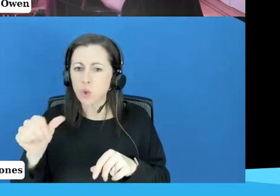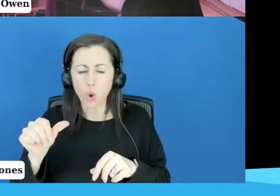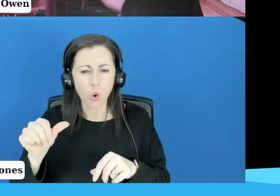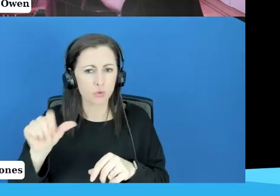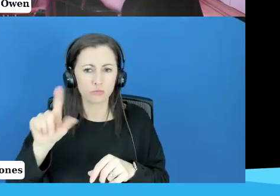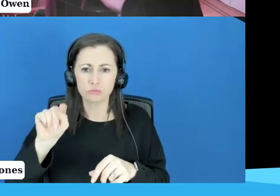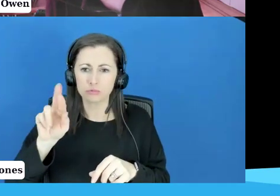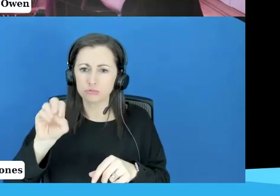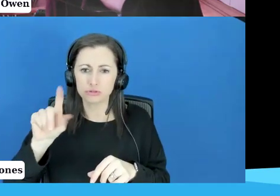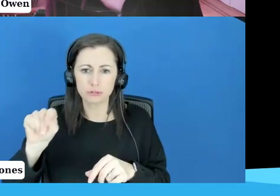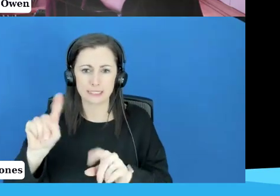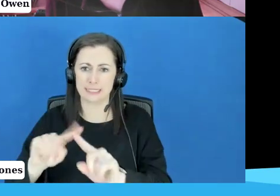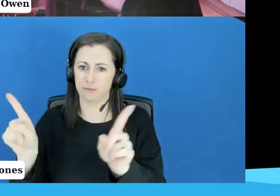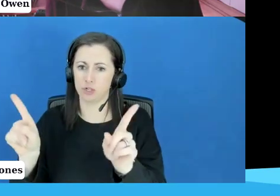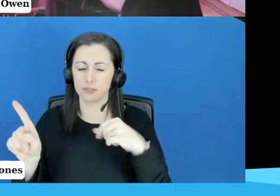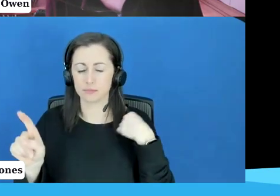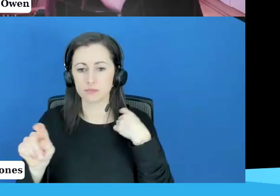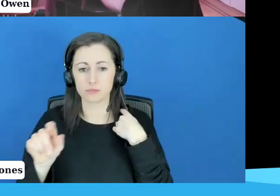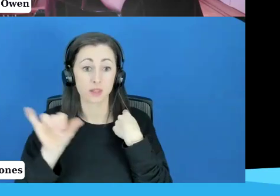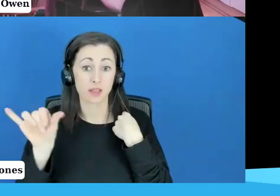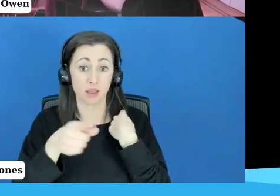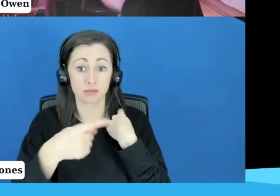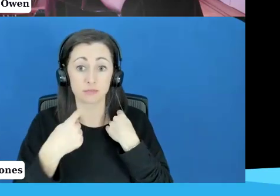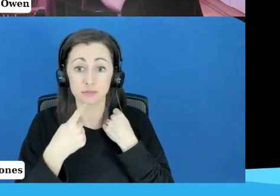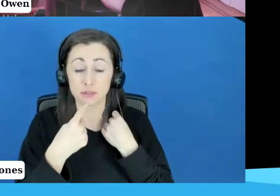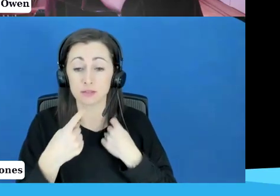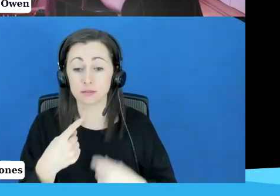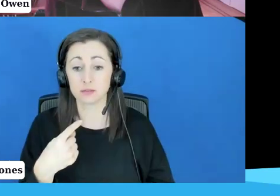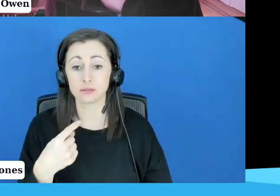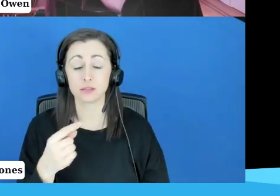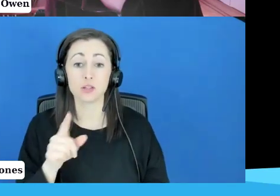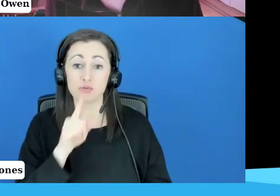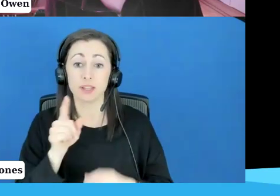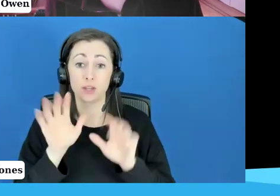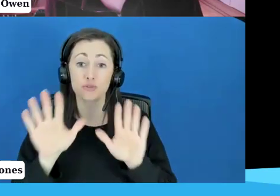and I think that is, like Jessie said, to piggyback off that, is just such a great gift to give them